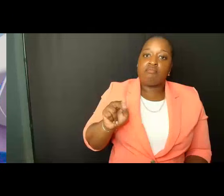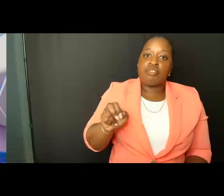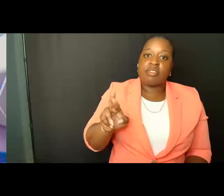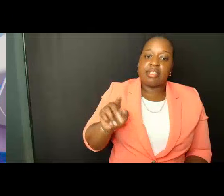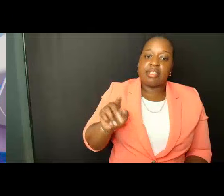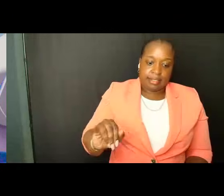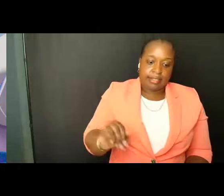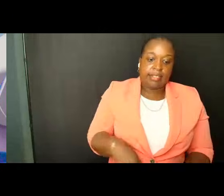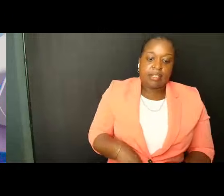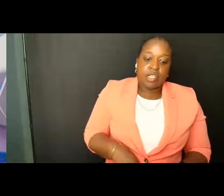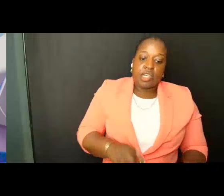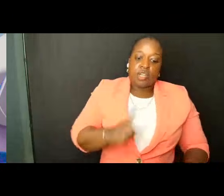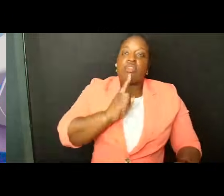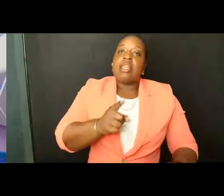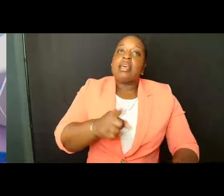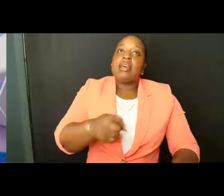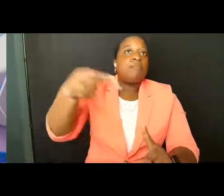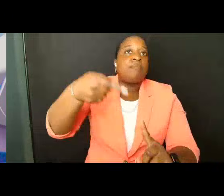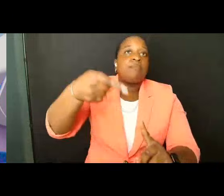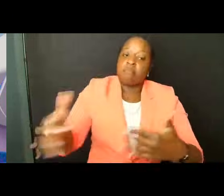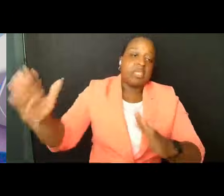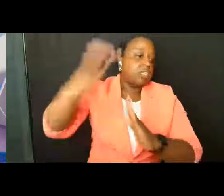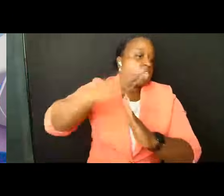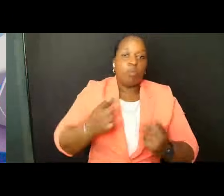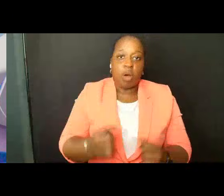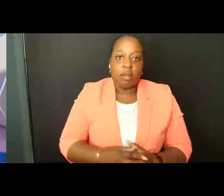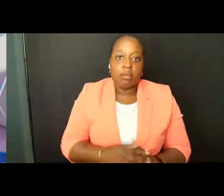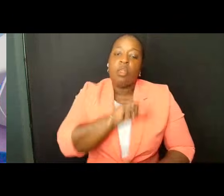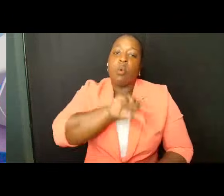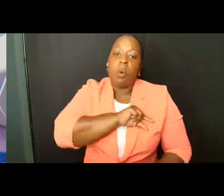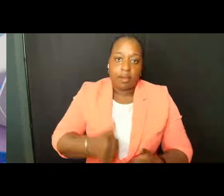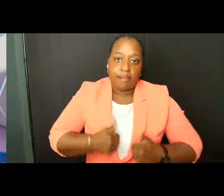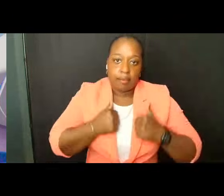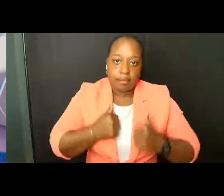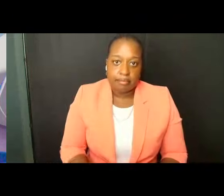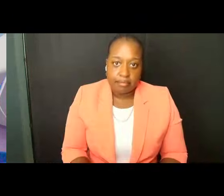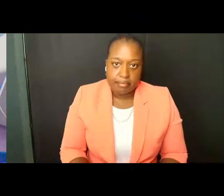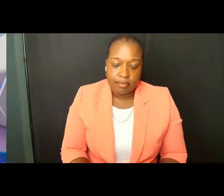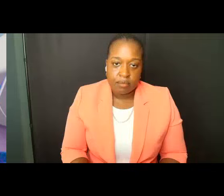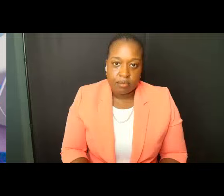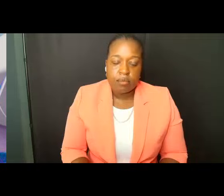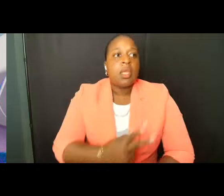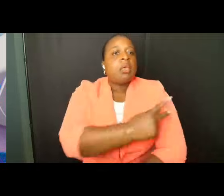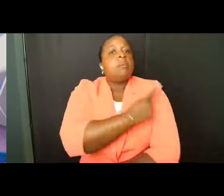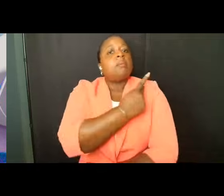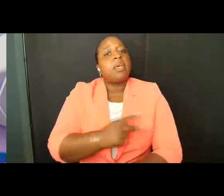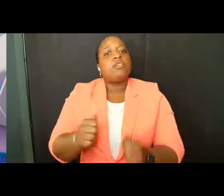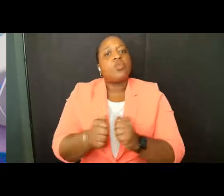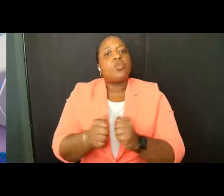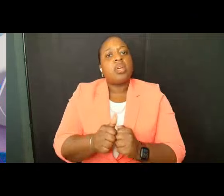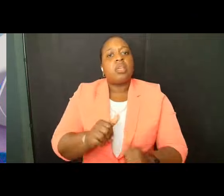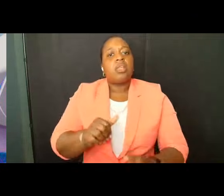was before transplantation is a short answer. So, patients with sickle cell disease are doing